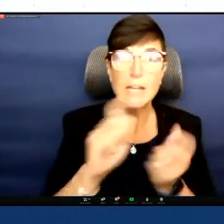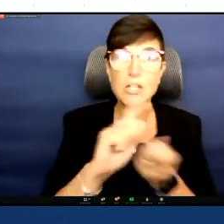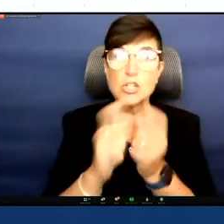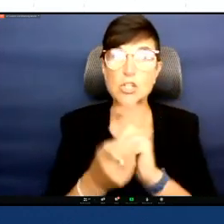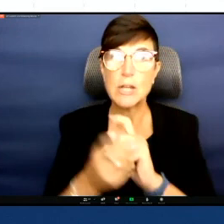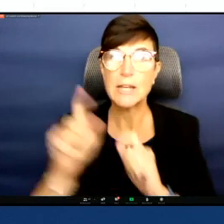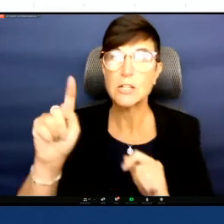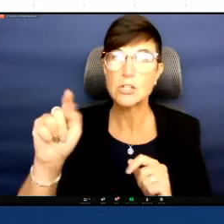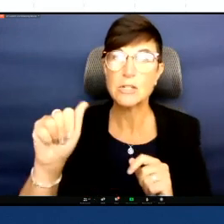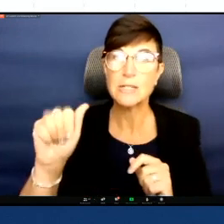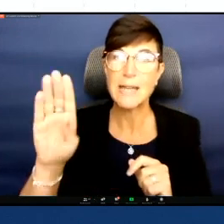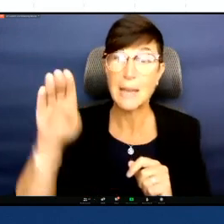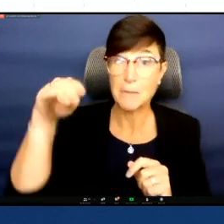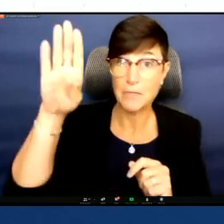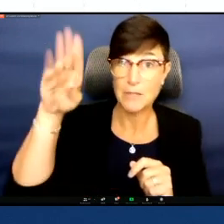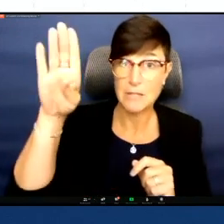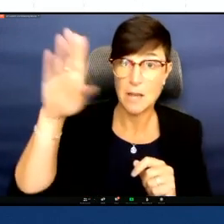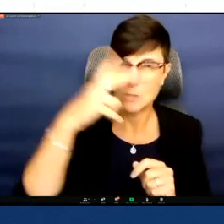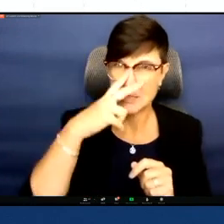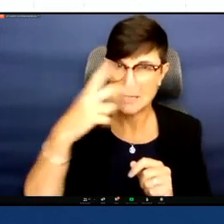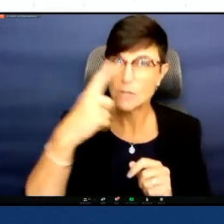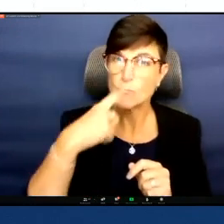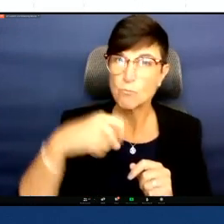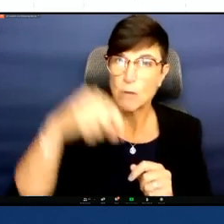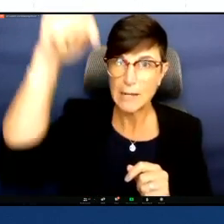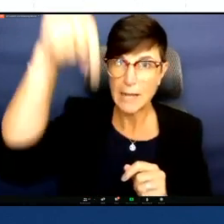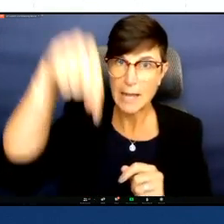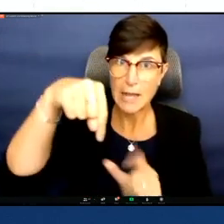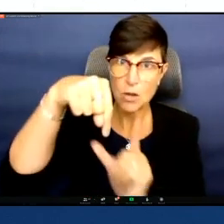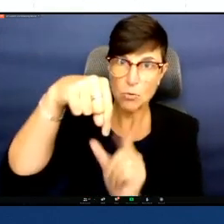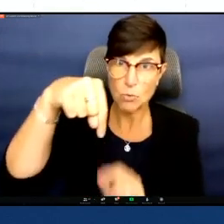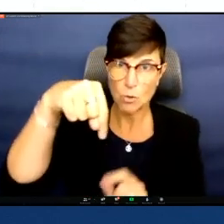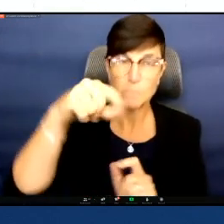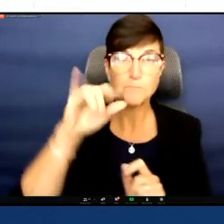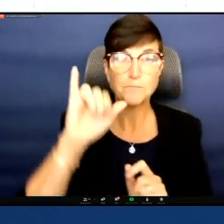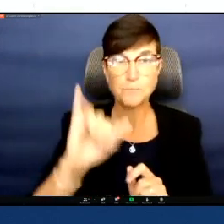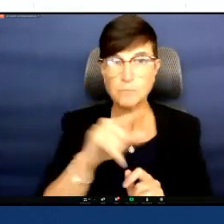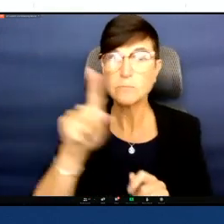So for example, if you click on the percentage that's shown here by that red arrow,